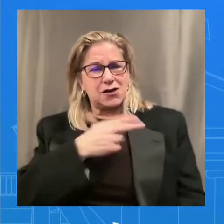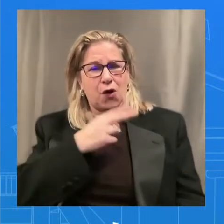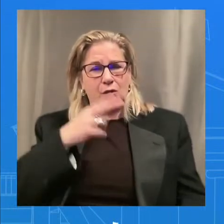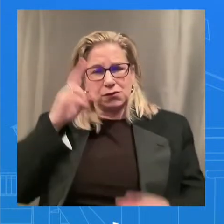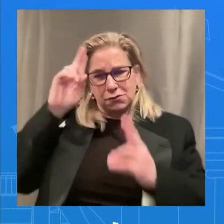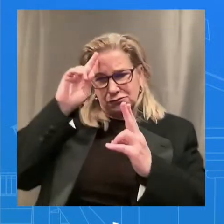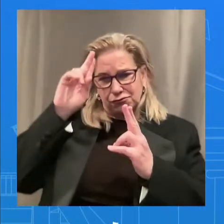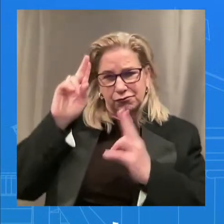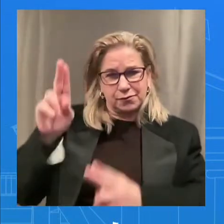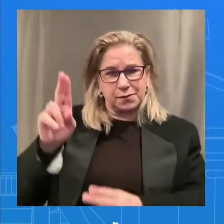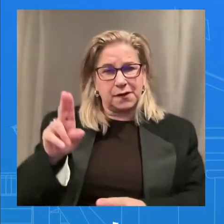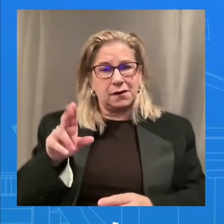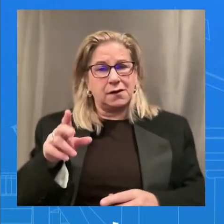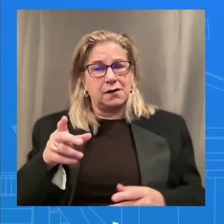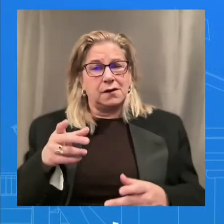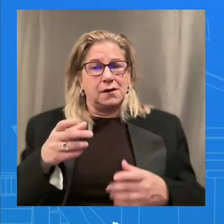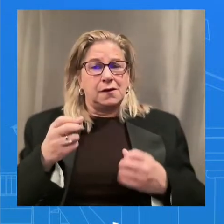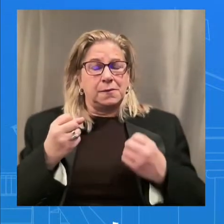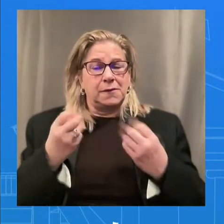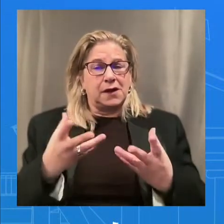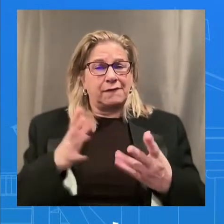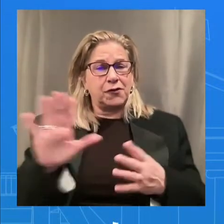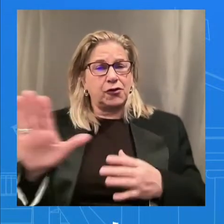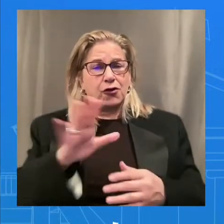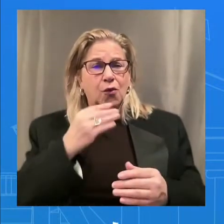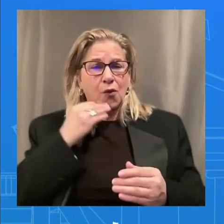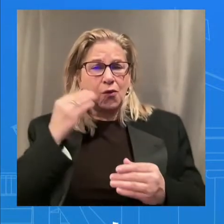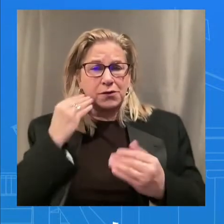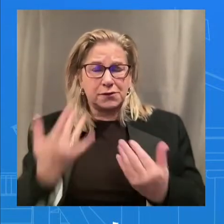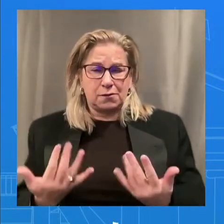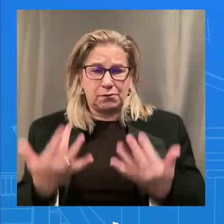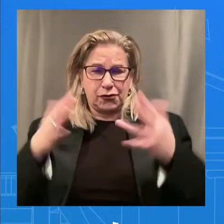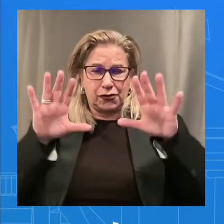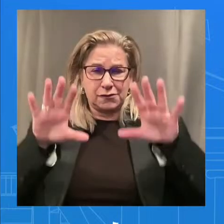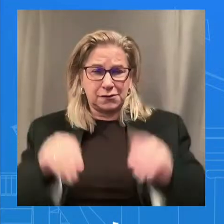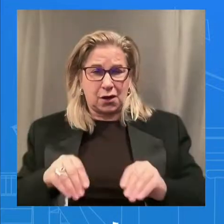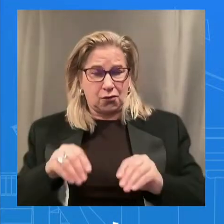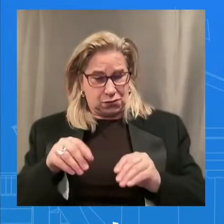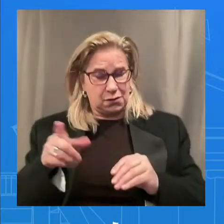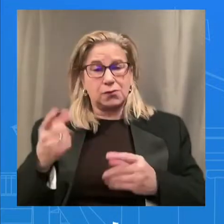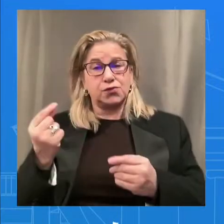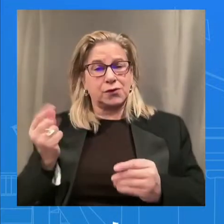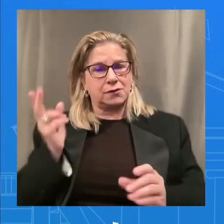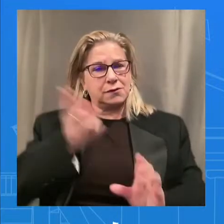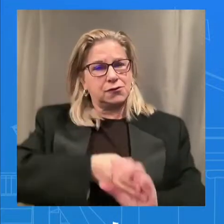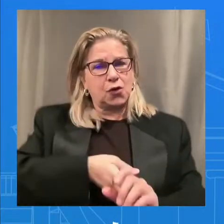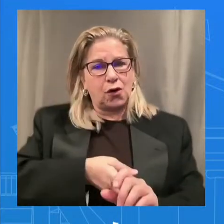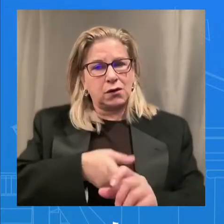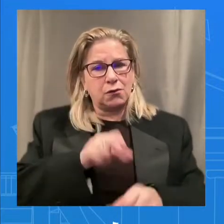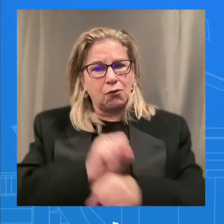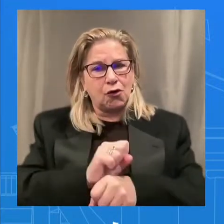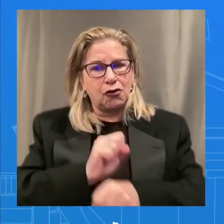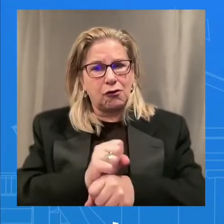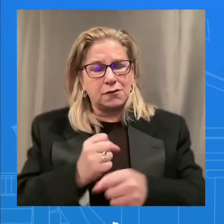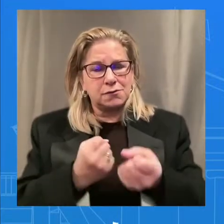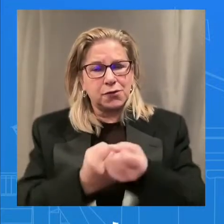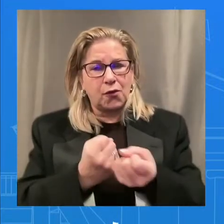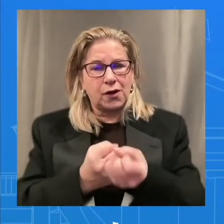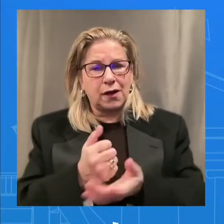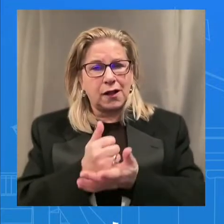that remain at risk. At the president’s direction, hundreds of federal personnel, including aerial and ground support,